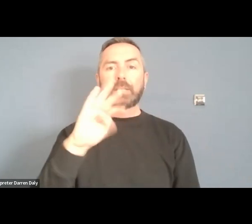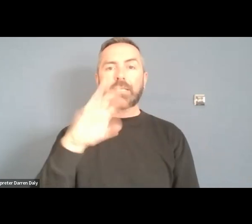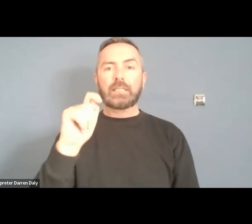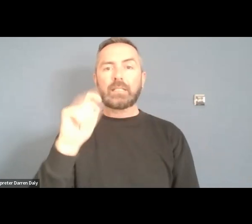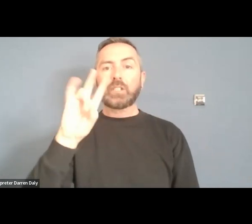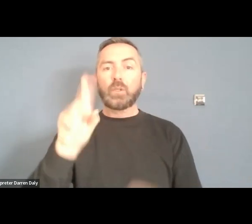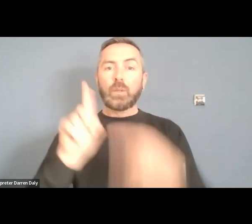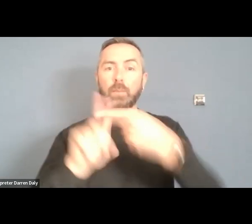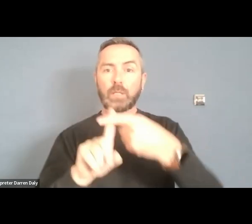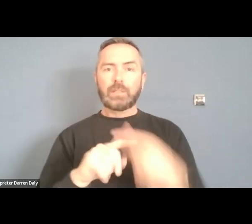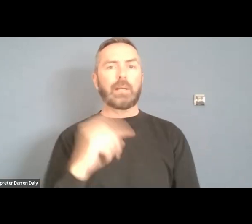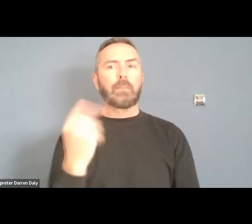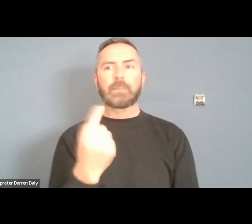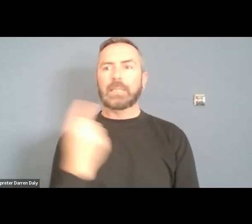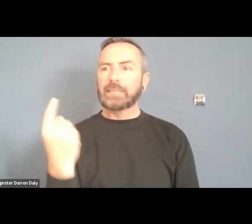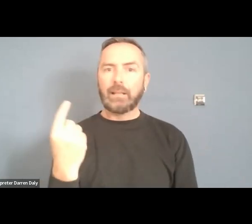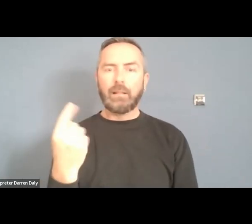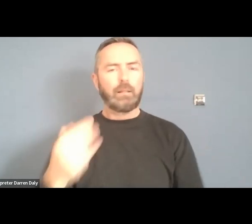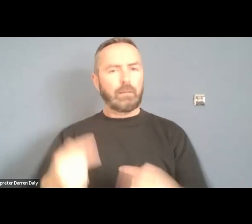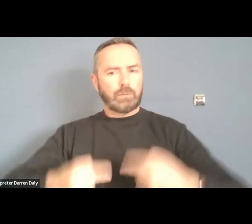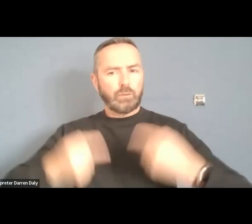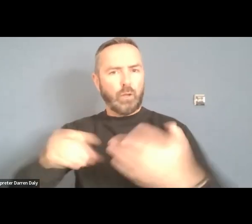being single, facing a constant struggle to pay bills or loans